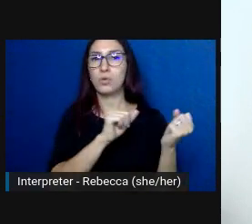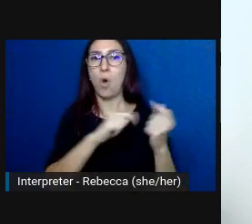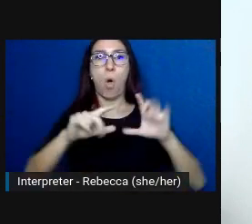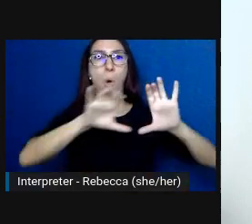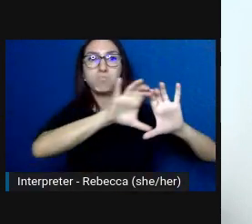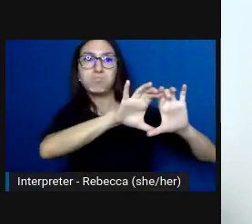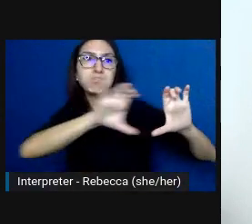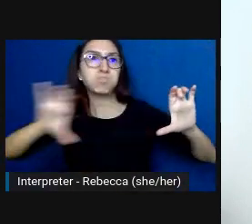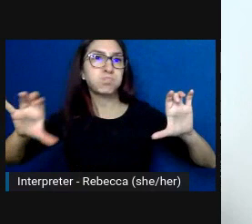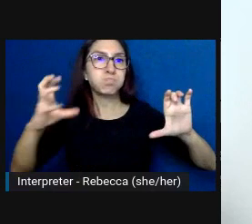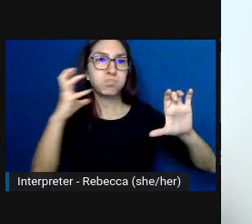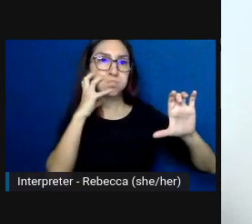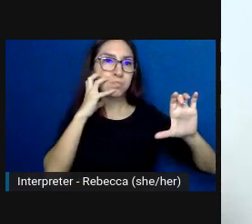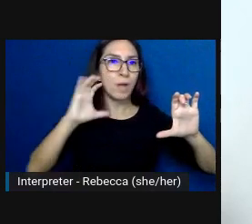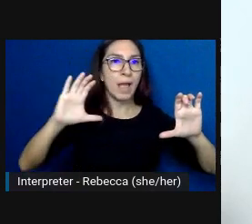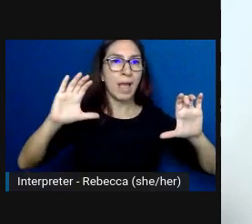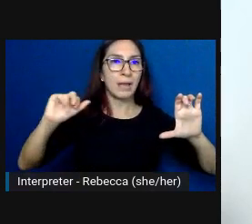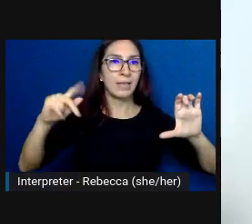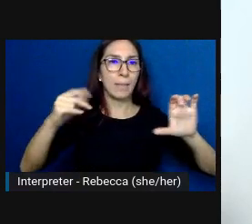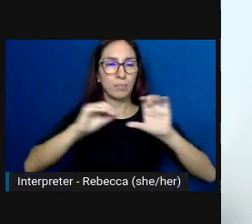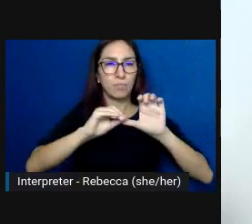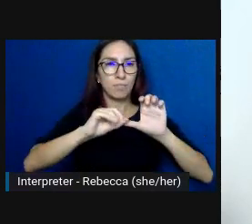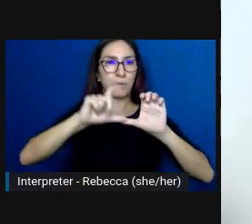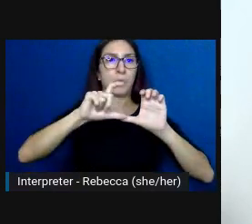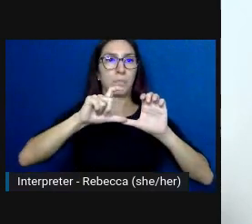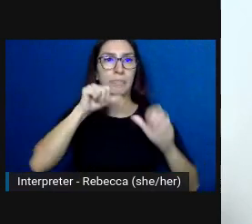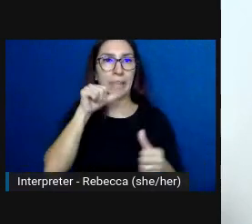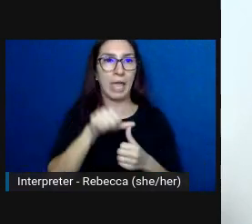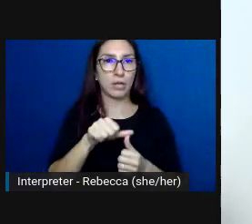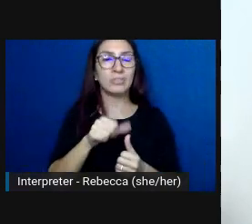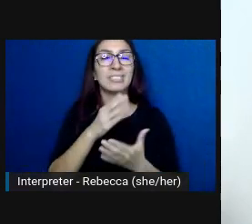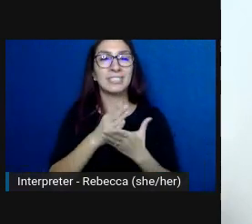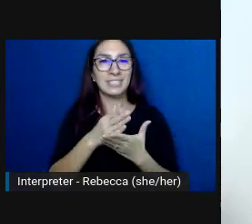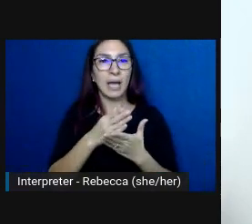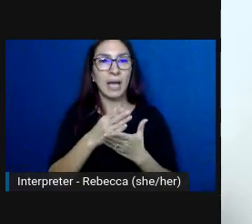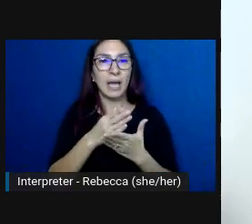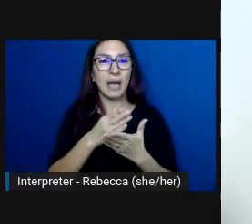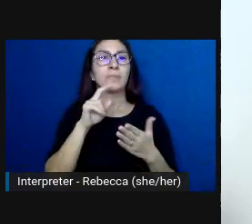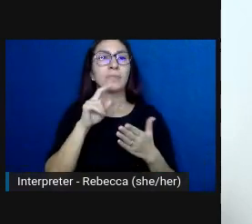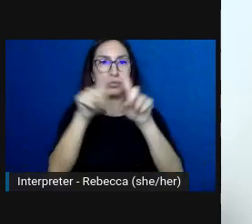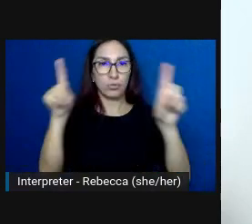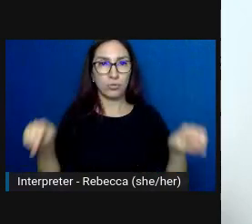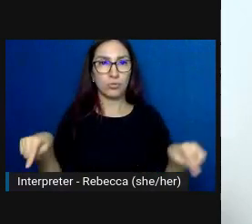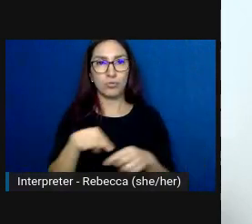Some screen readers can interpret all caps as one word which,